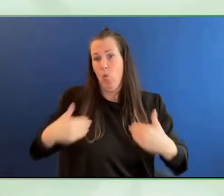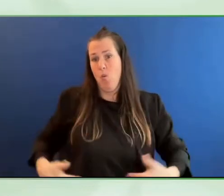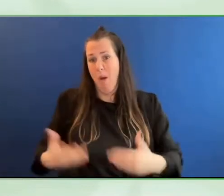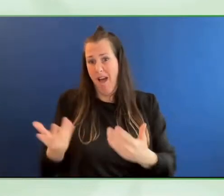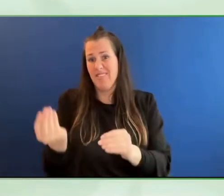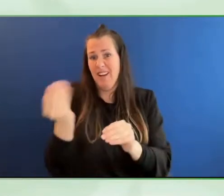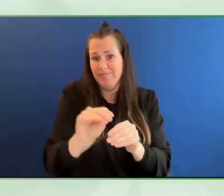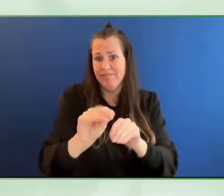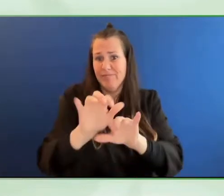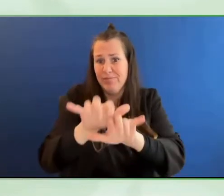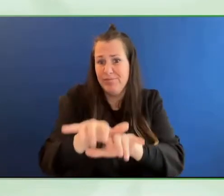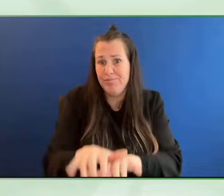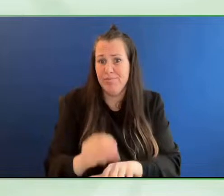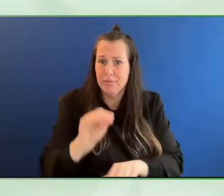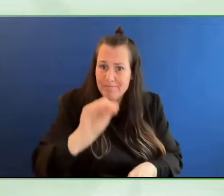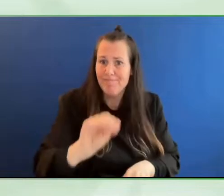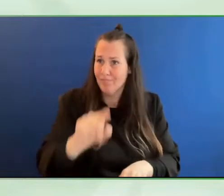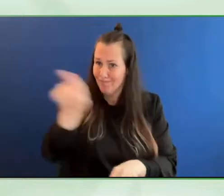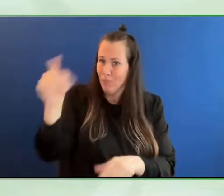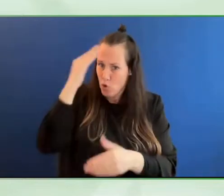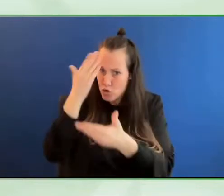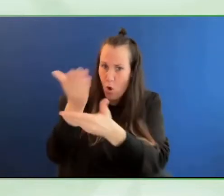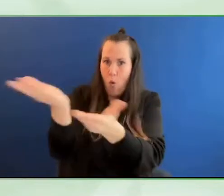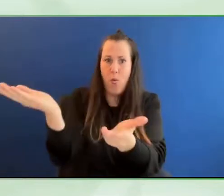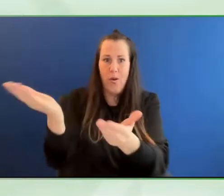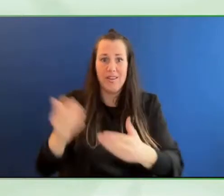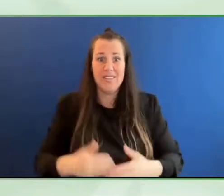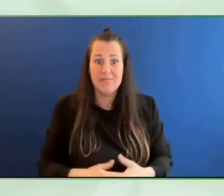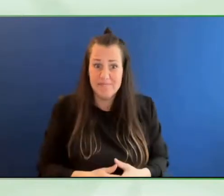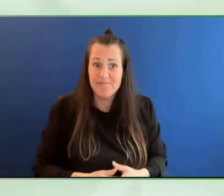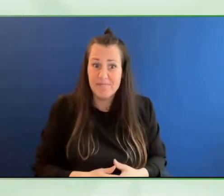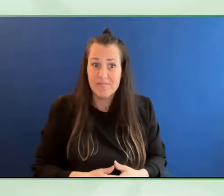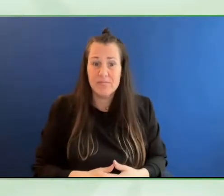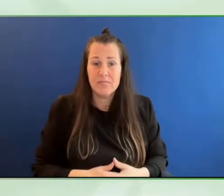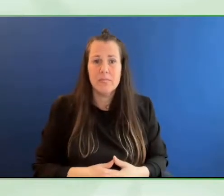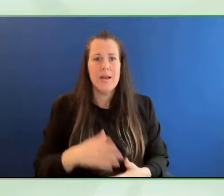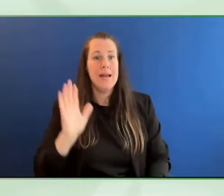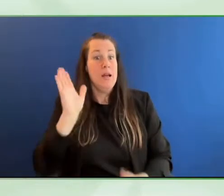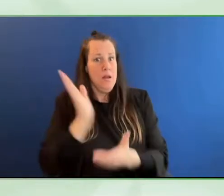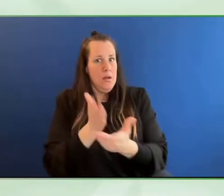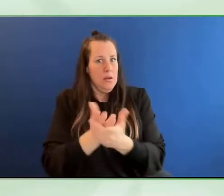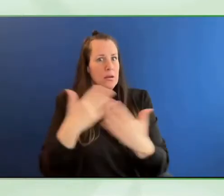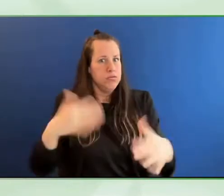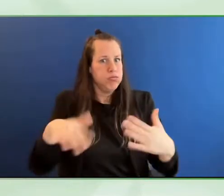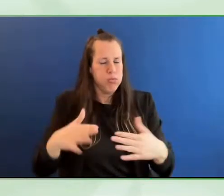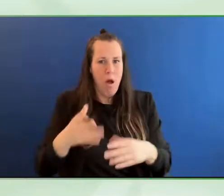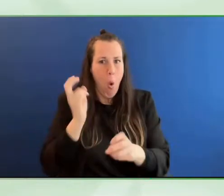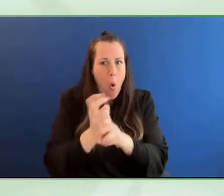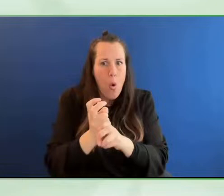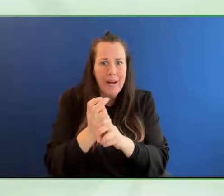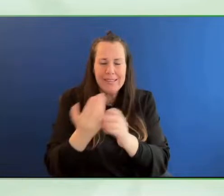There are any number of details we could choose to describe, any number of words we could choose to select.